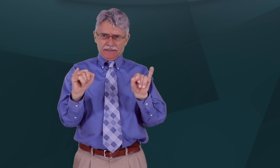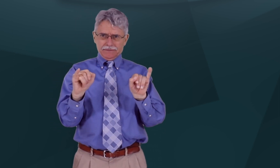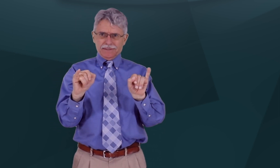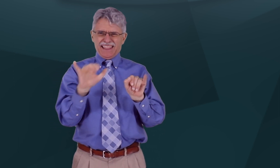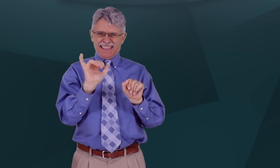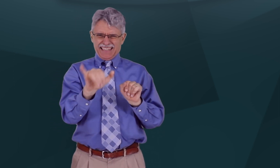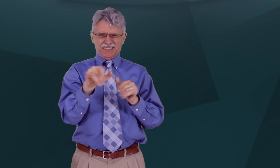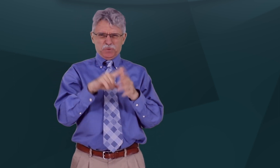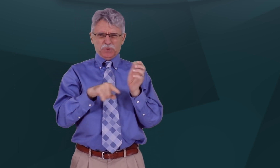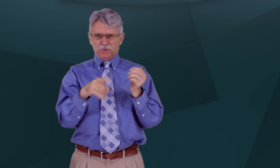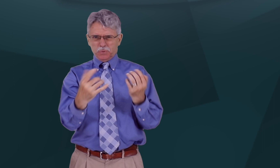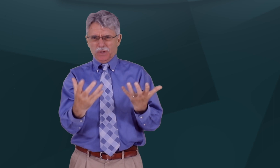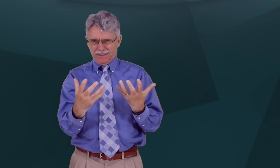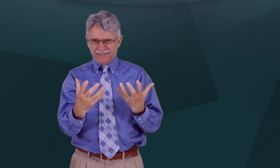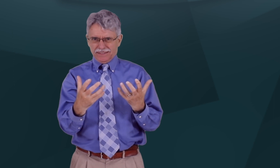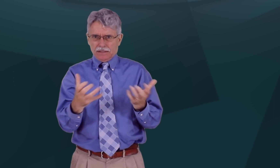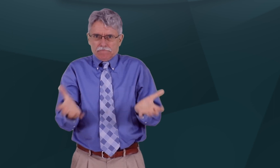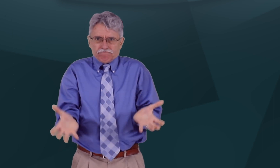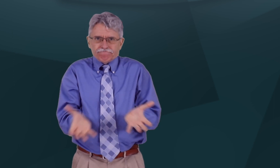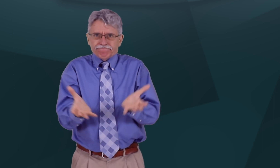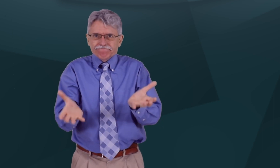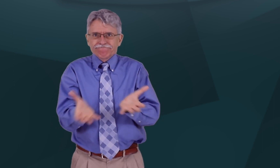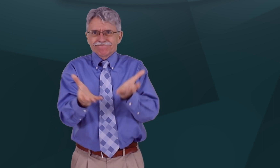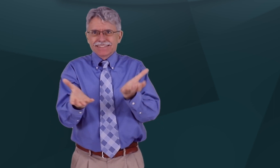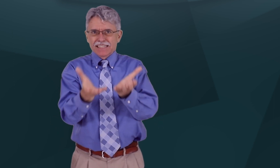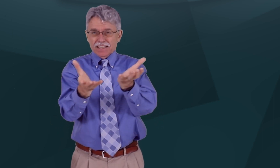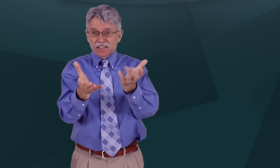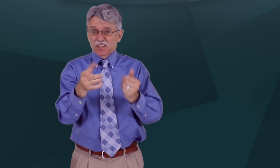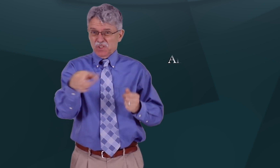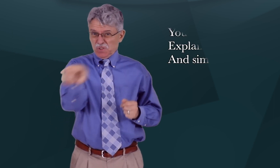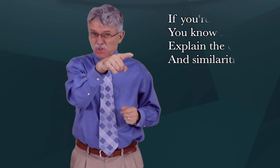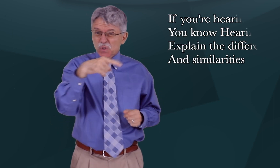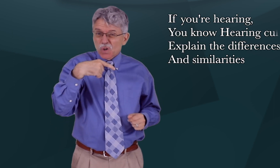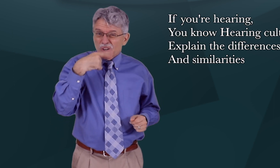She's independent. And that's what you want. You want to encourage that.